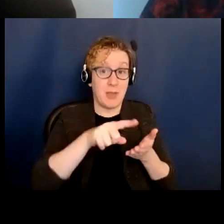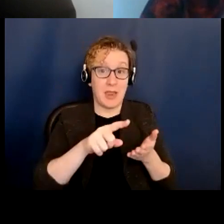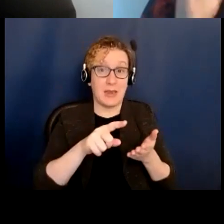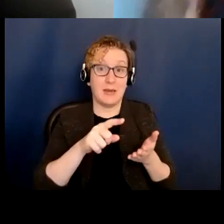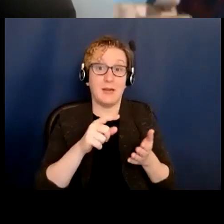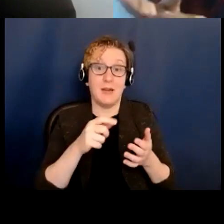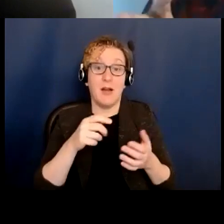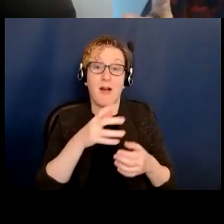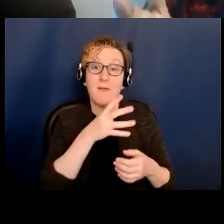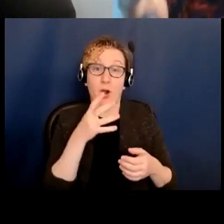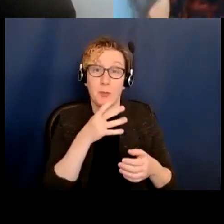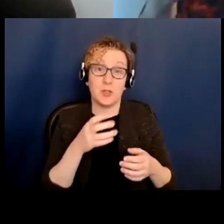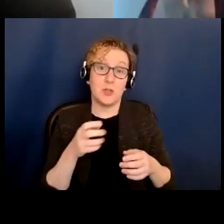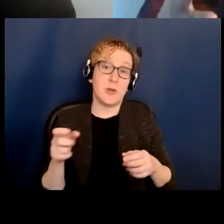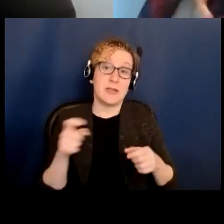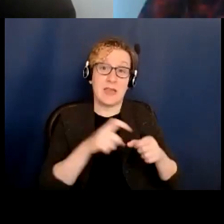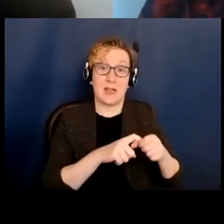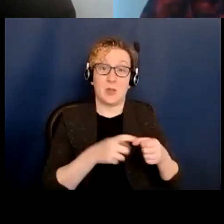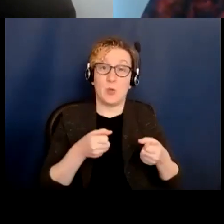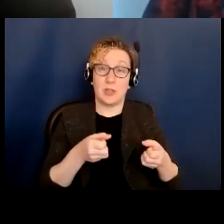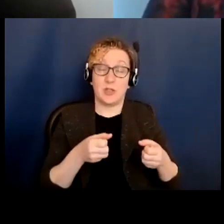of a tractor. Do not do that.